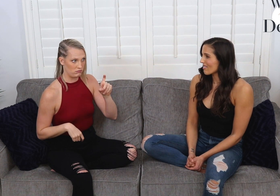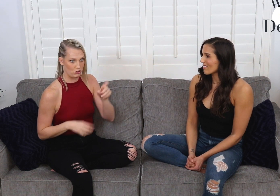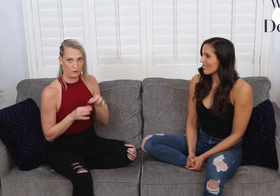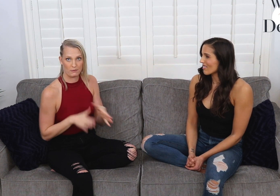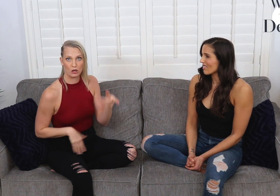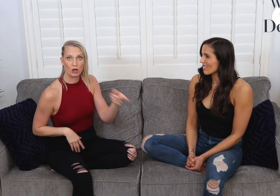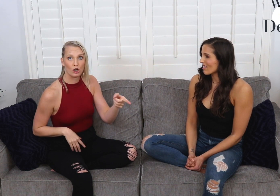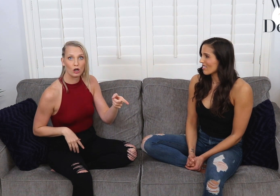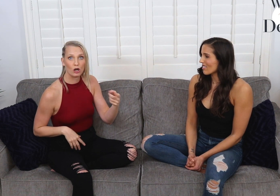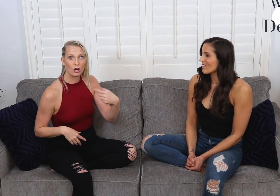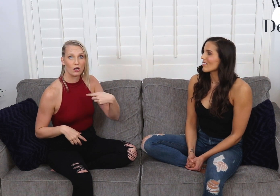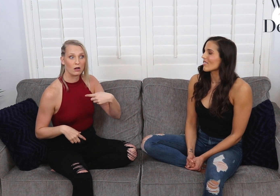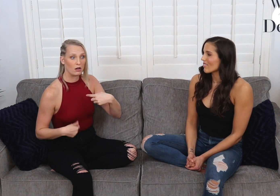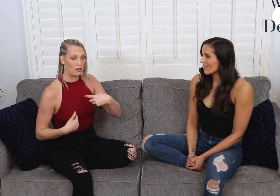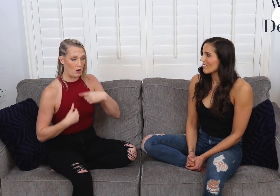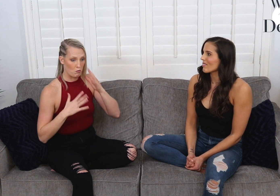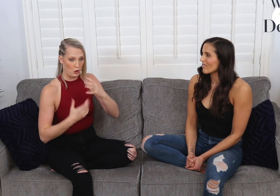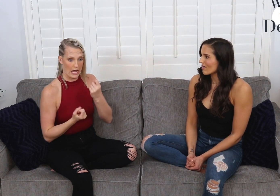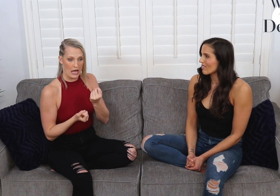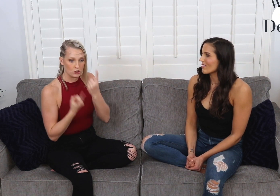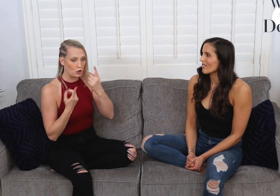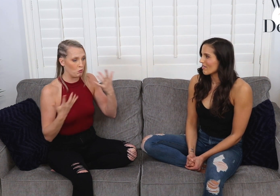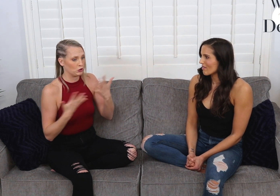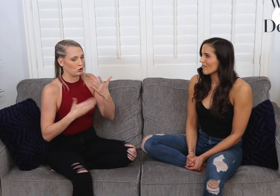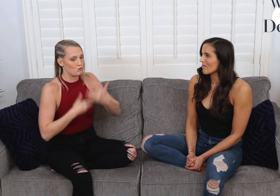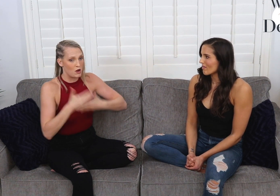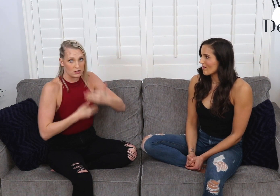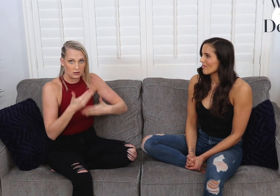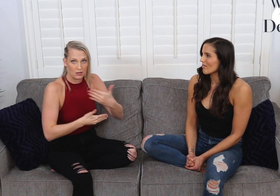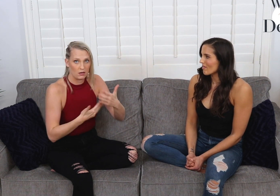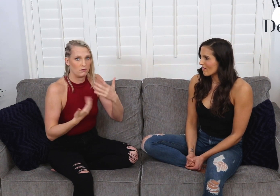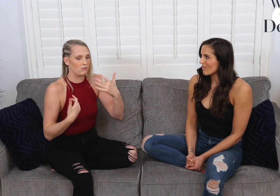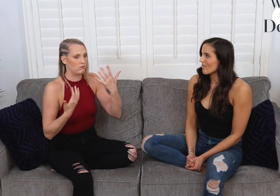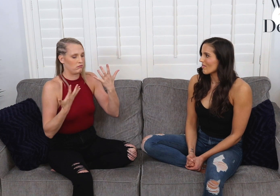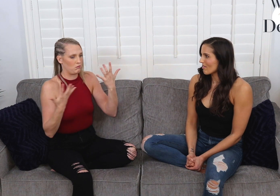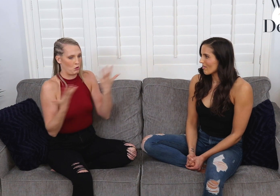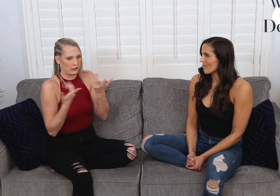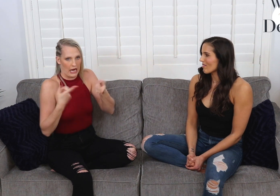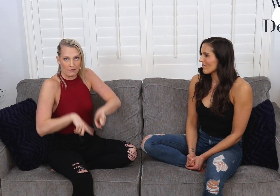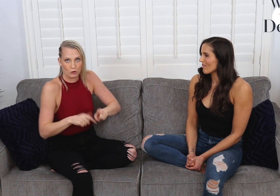it's is there going to be an interpreter there? Will I understand what the process is?